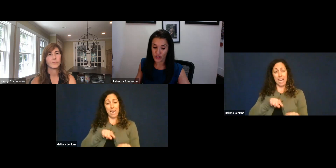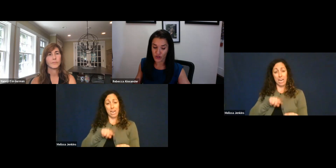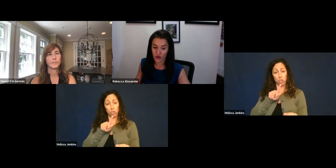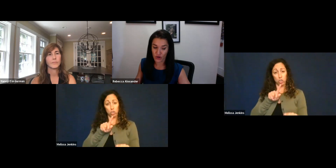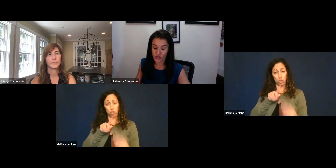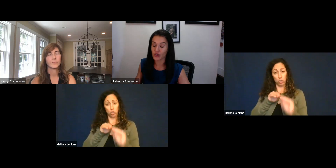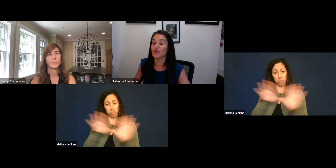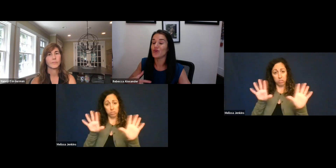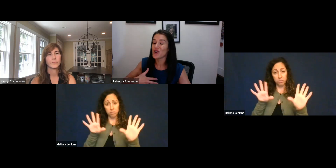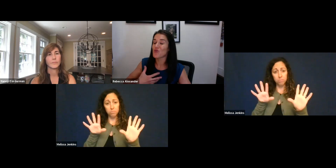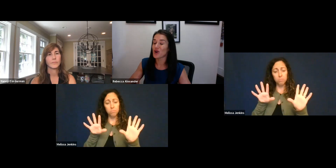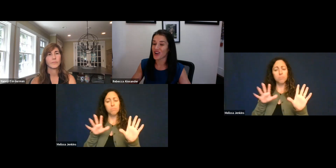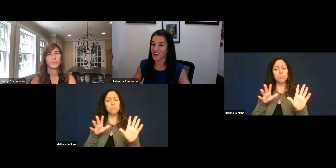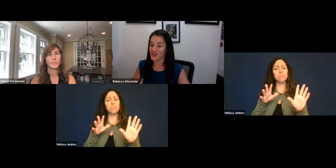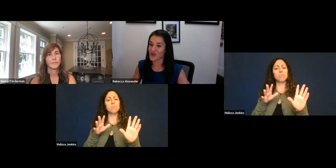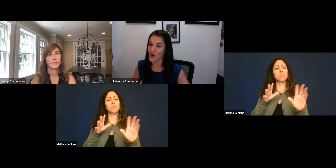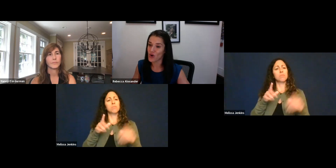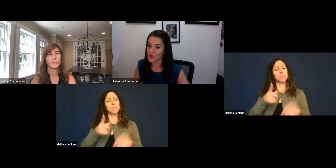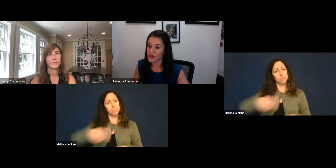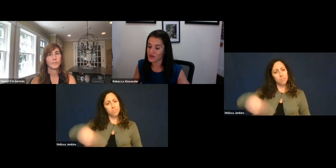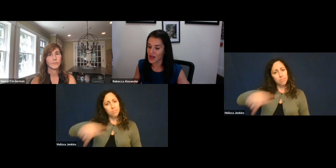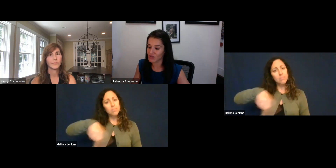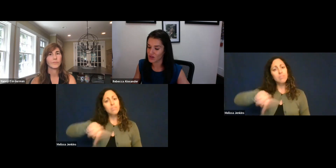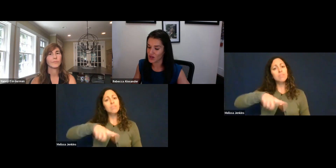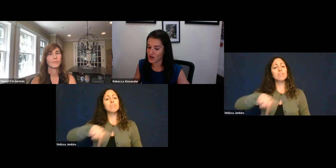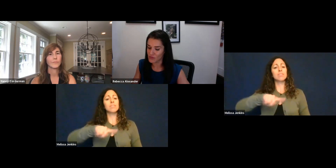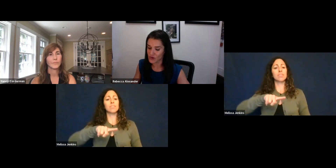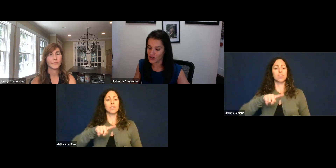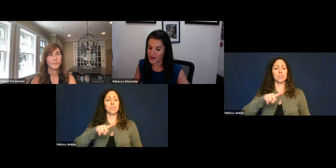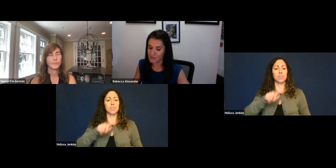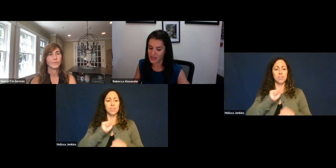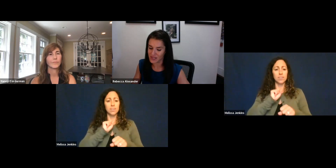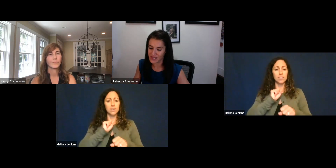to work on your own level of comfort and ability